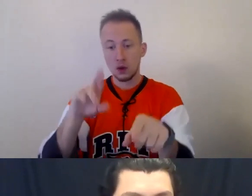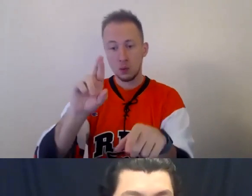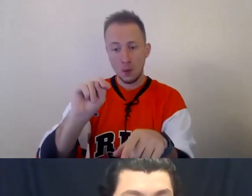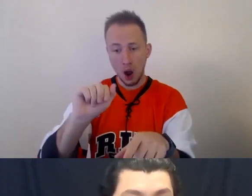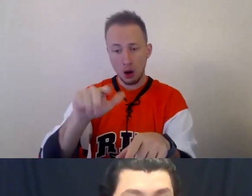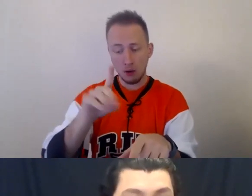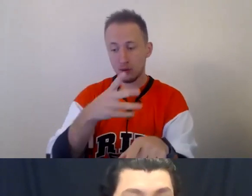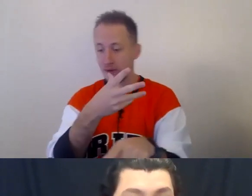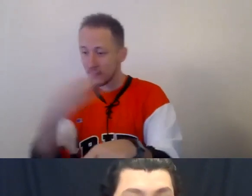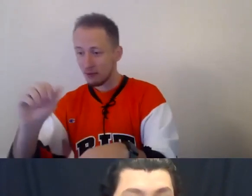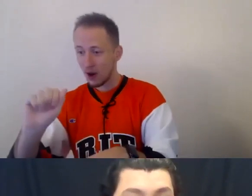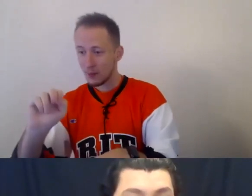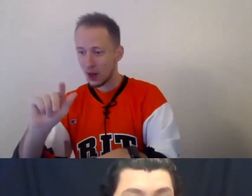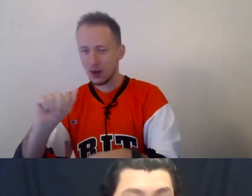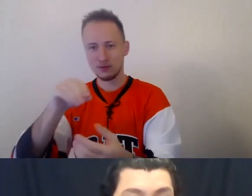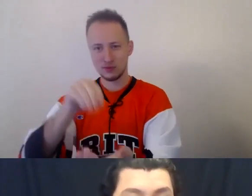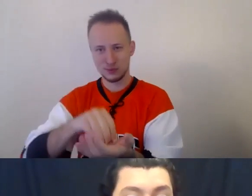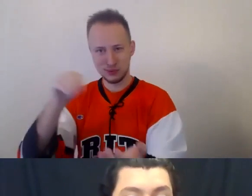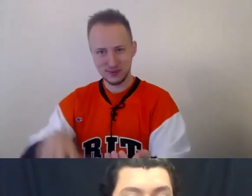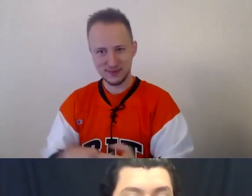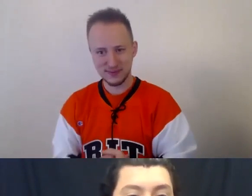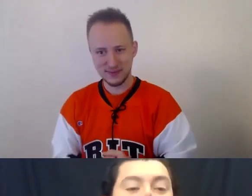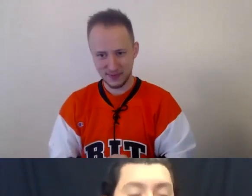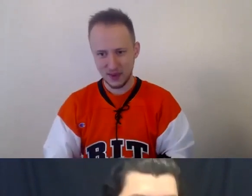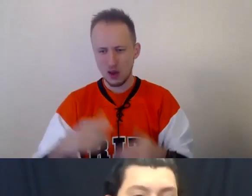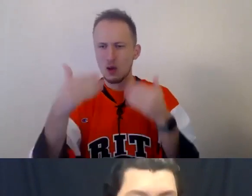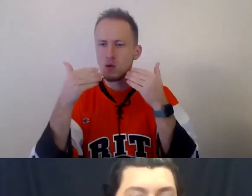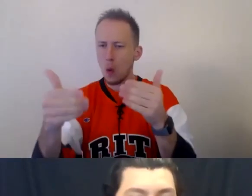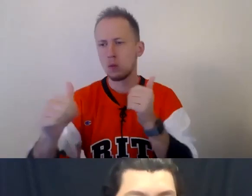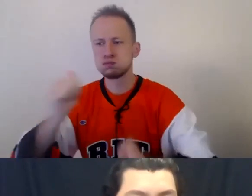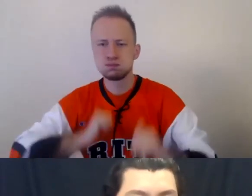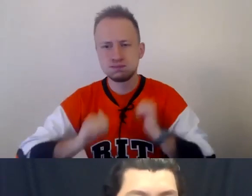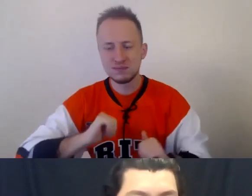Matt: Ronald and Amanda, you are students participating in the competition, so go ahead and act.